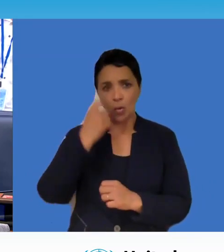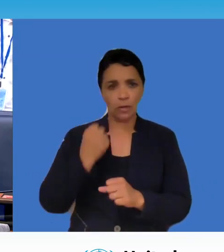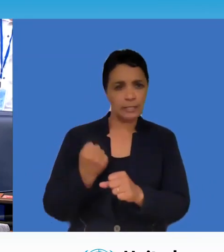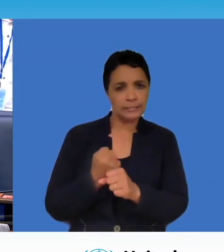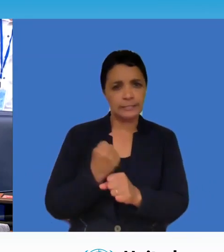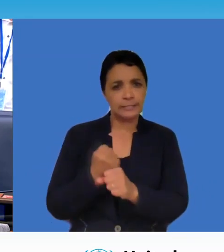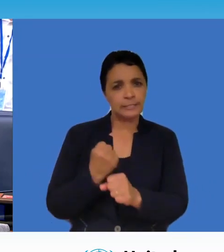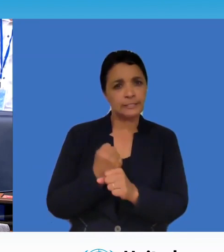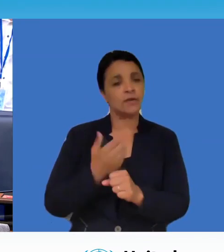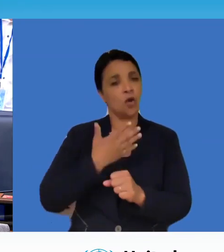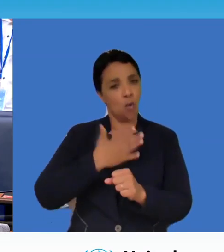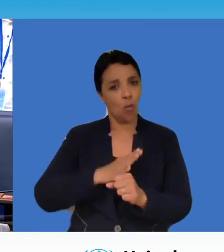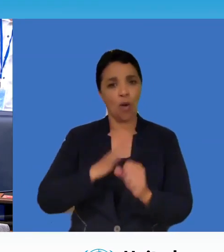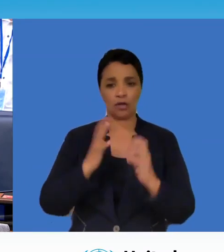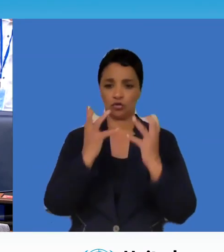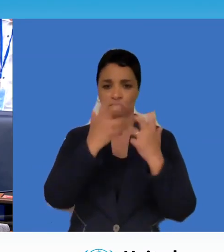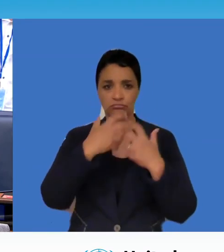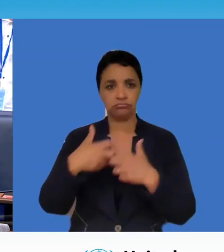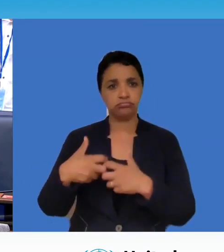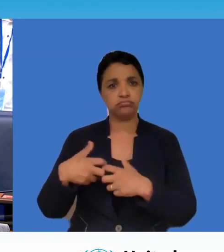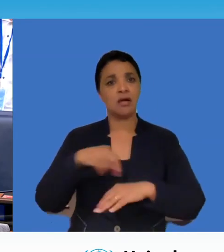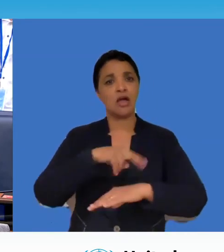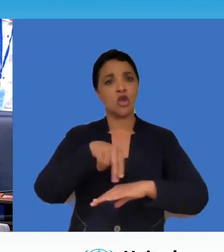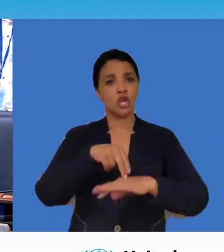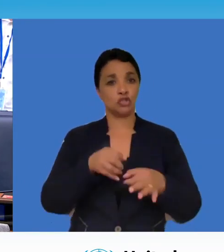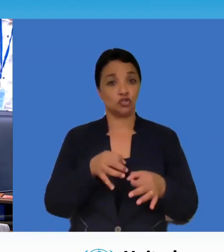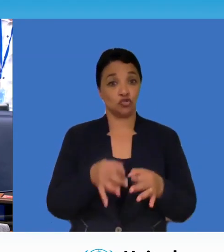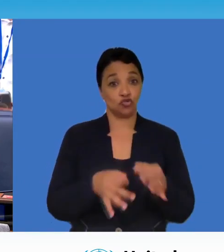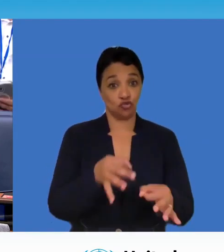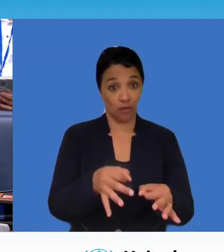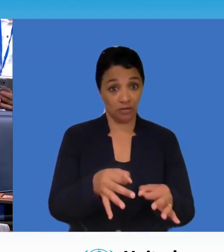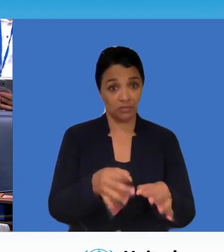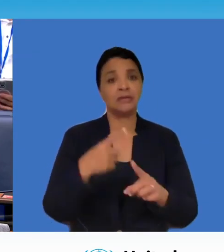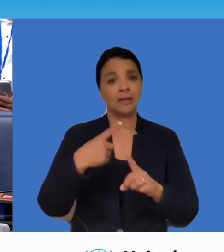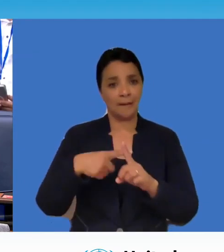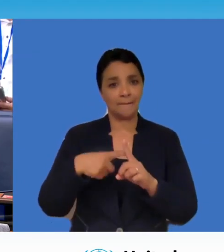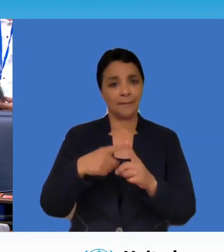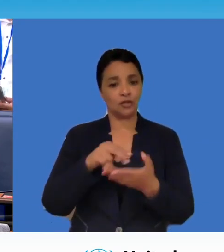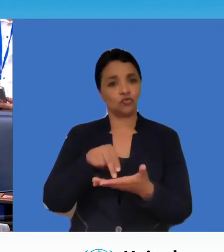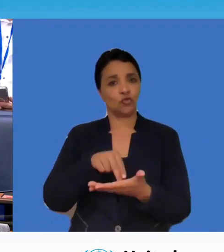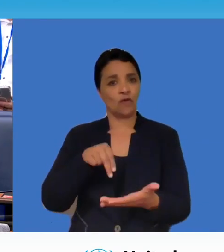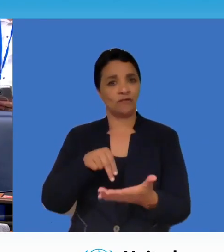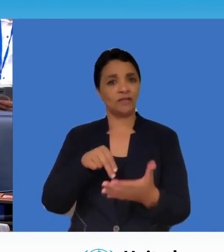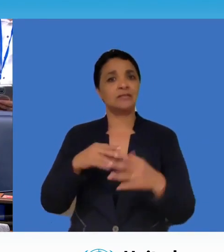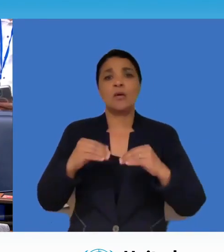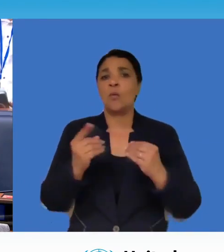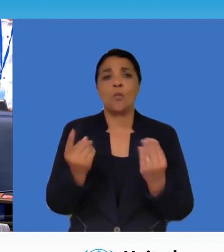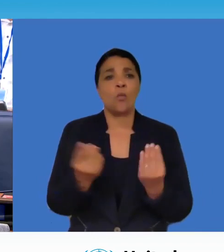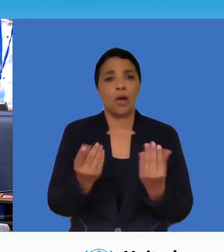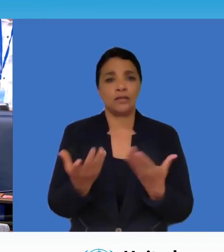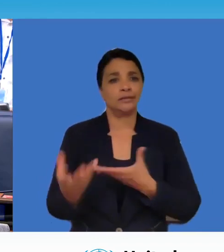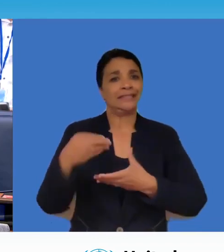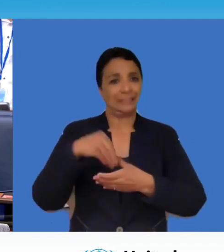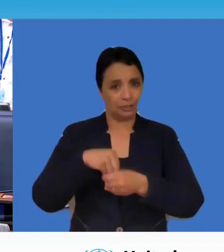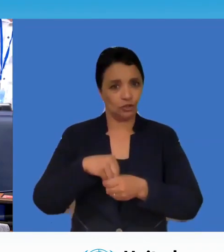national strategy with the convention and adapt an inclusive approach notably to improve the national